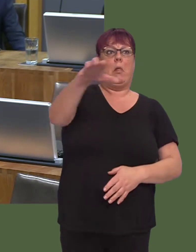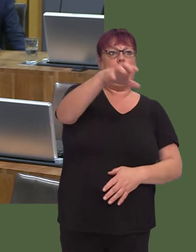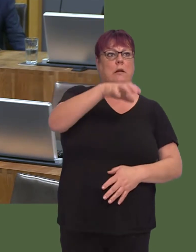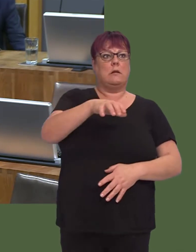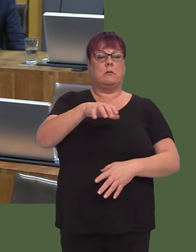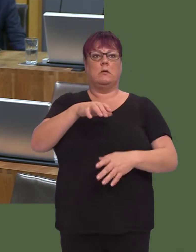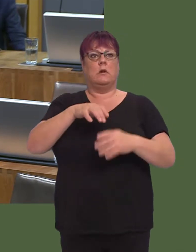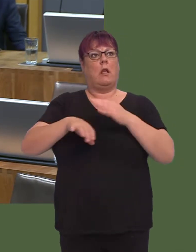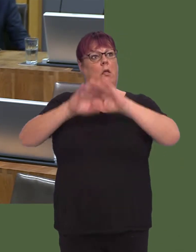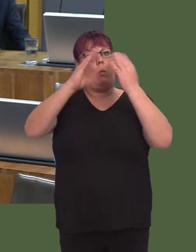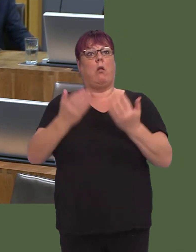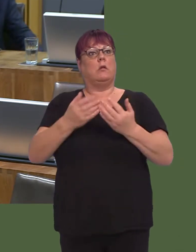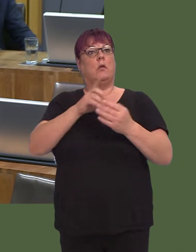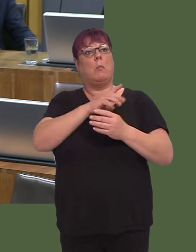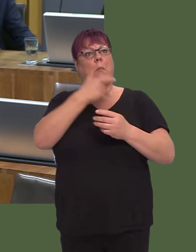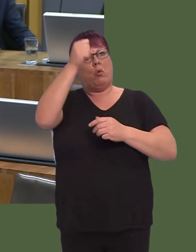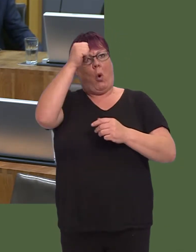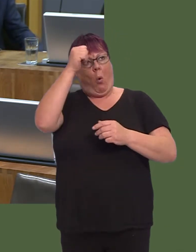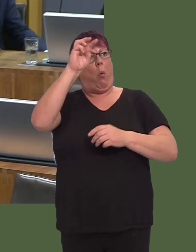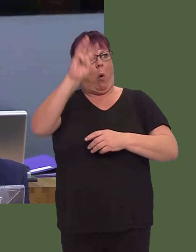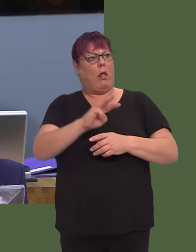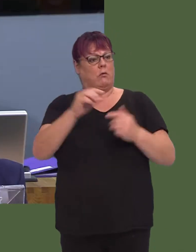more offices around the world, in order to raise Wales's profile abroad.